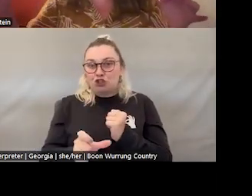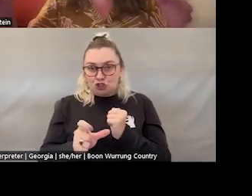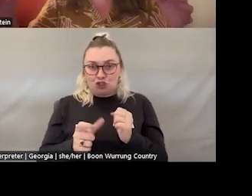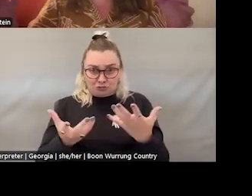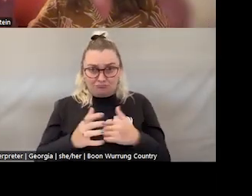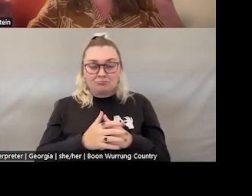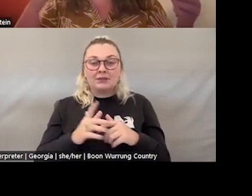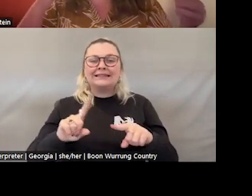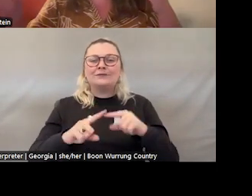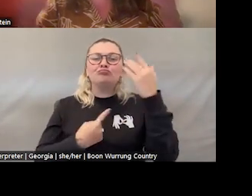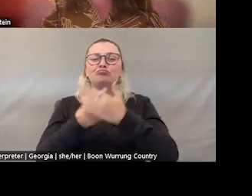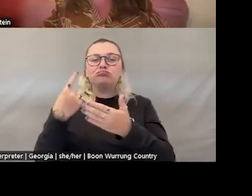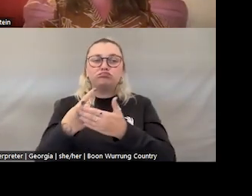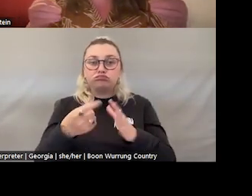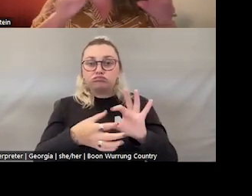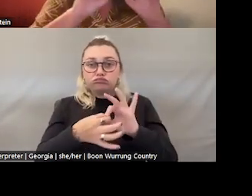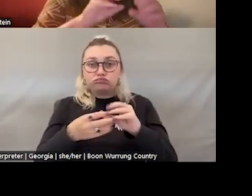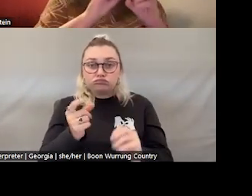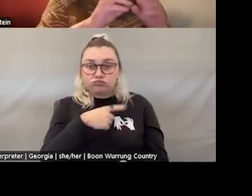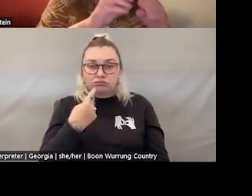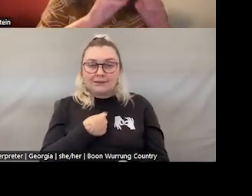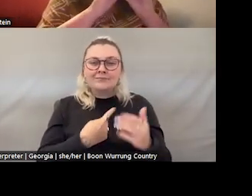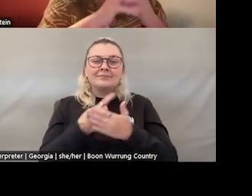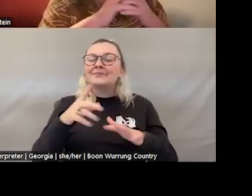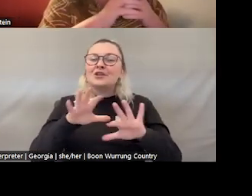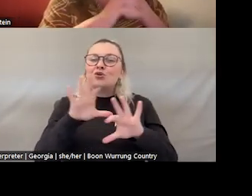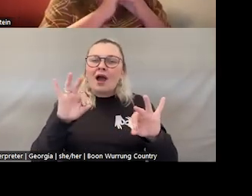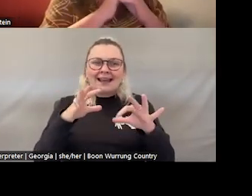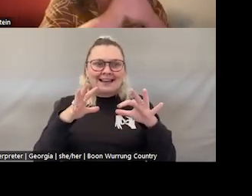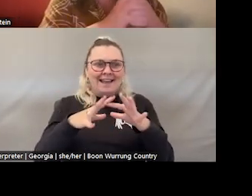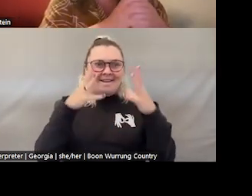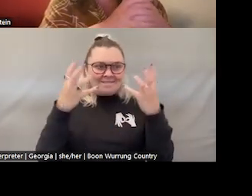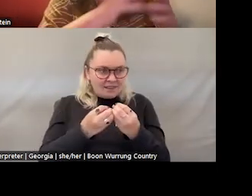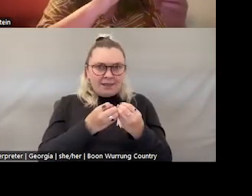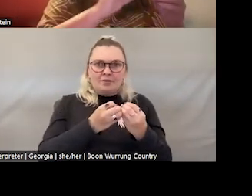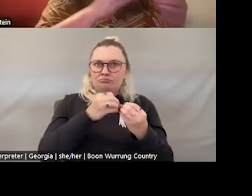that support is engaging with us, we don't have to get that mighty minimum all at the same time,